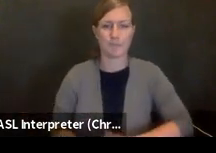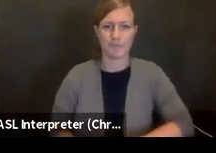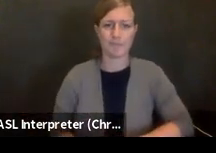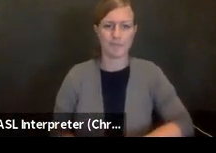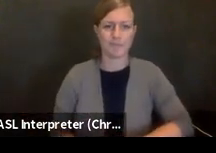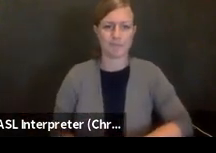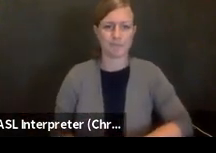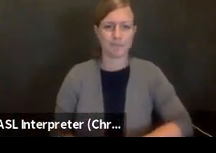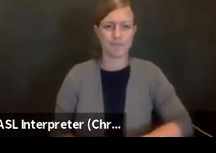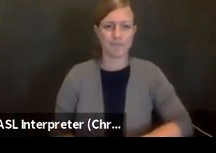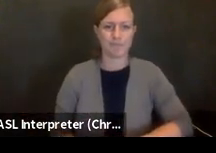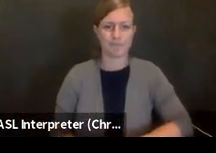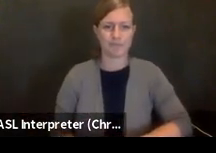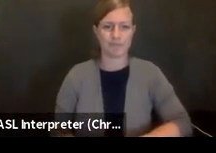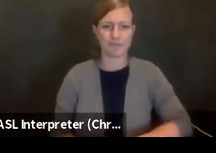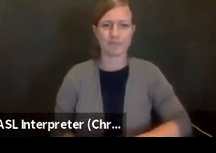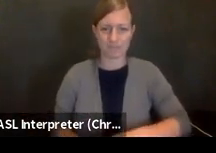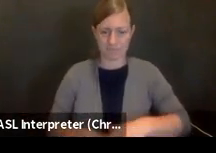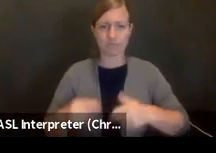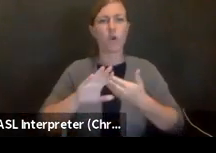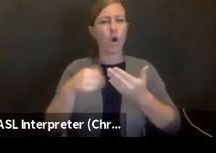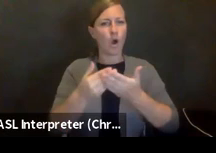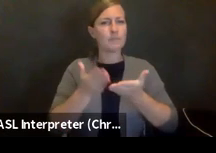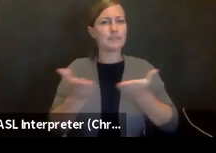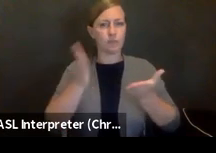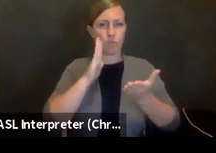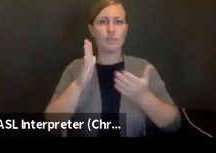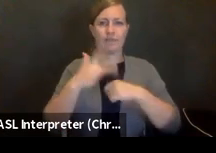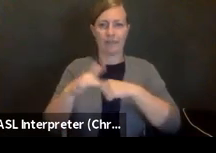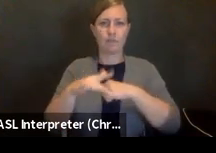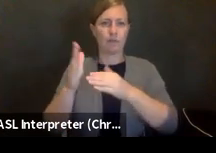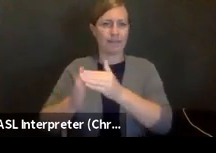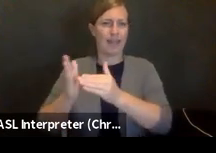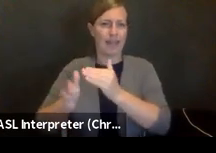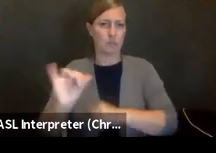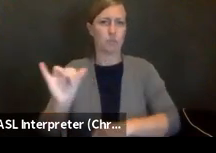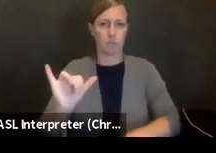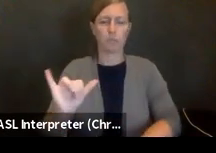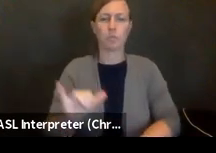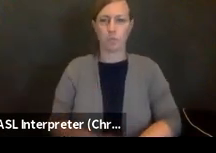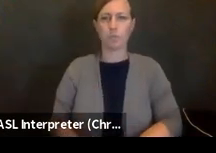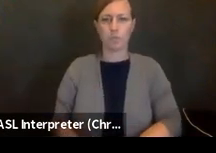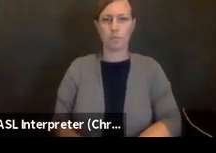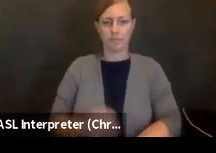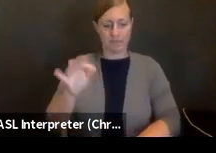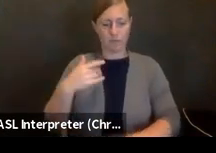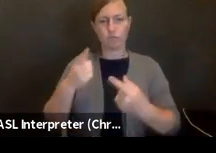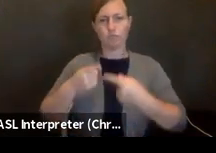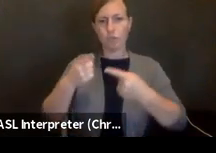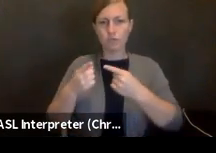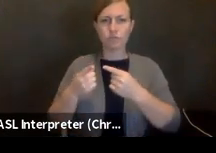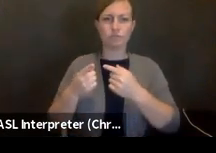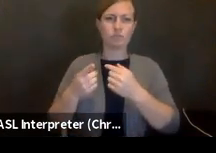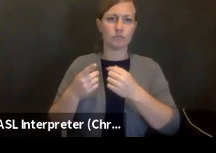ESD 189 - Amy Colburn: Yeah. And all of these materials will be available at the end to. So if you're if you got, you know, having issues, saving them. Don't worry, we'll get them to you.